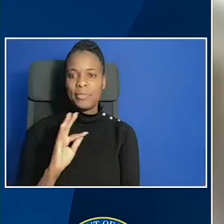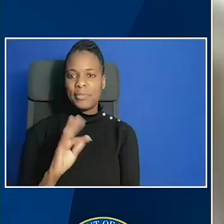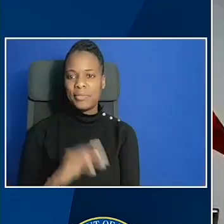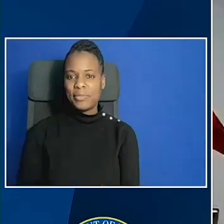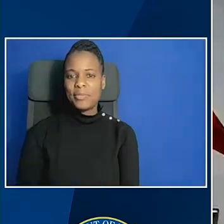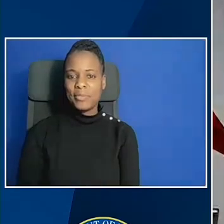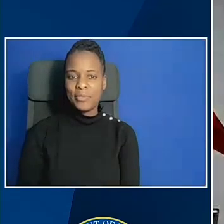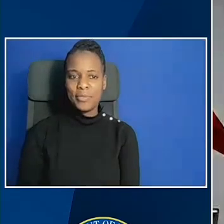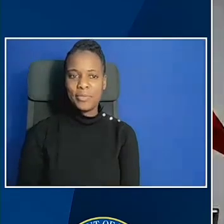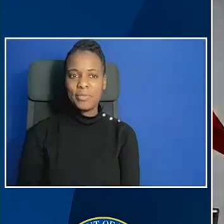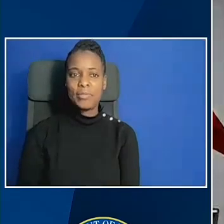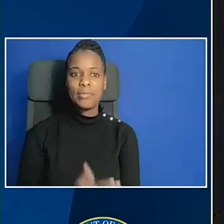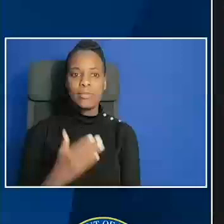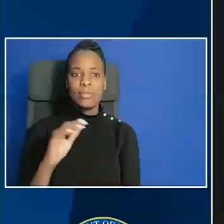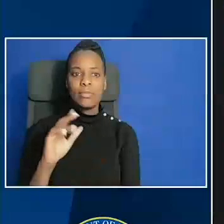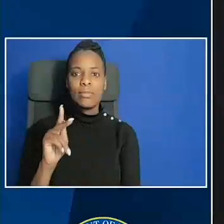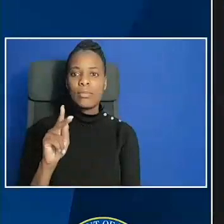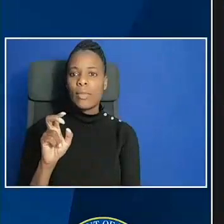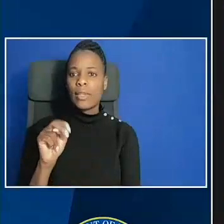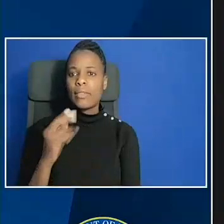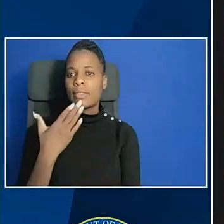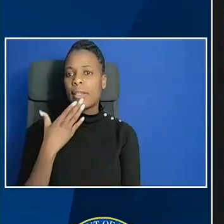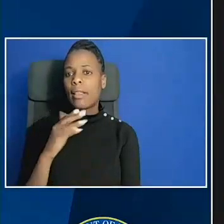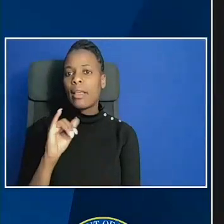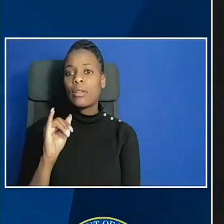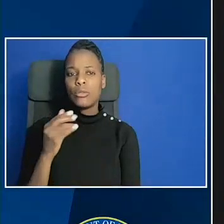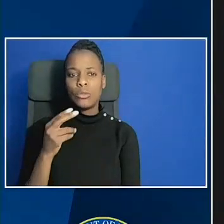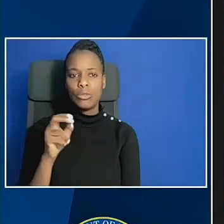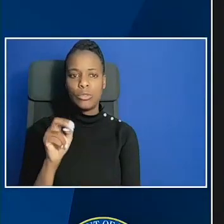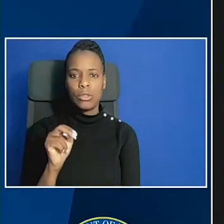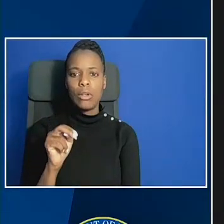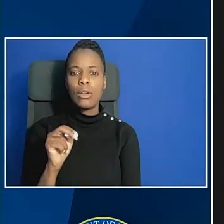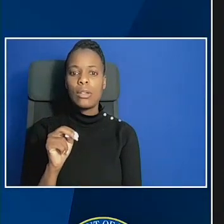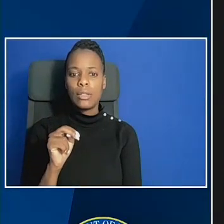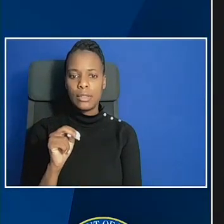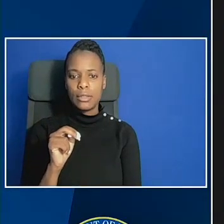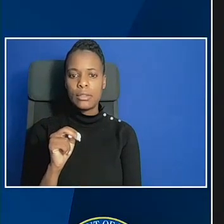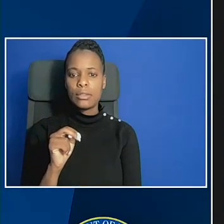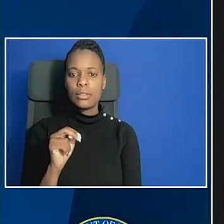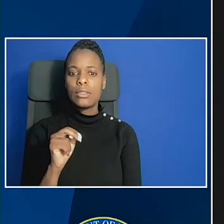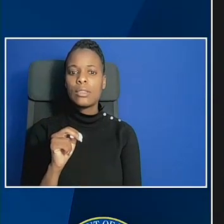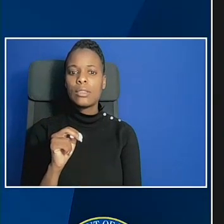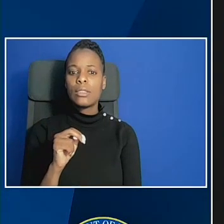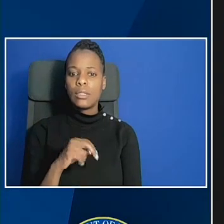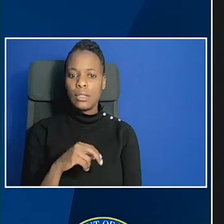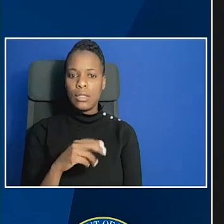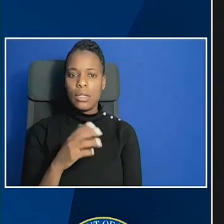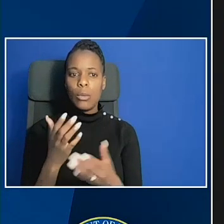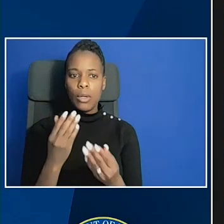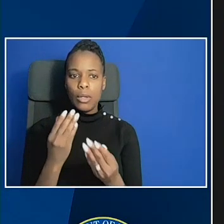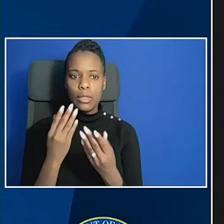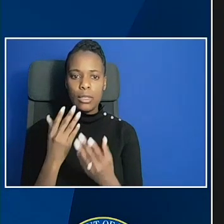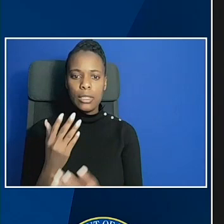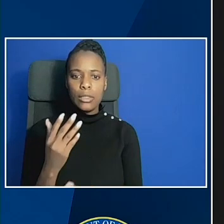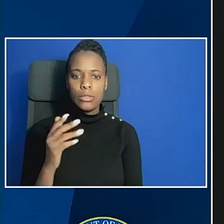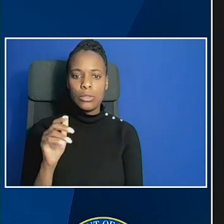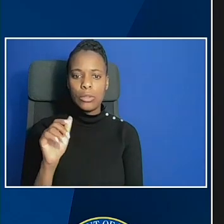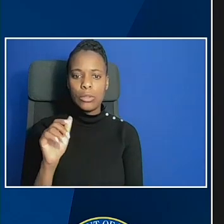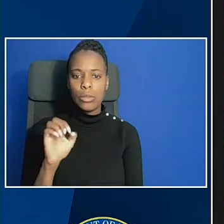Thanks, John. Before I get to you, Magin, I just wanted to let people know that Emmett Blaney will be in for students or